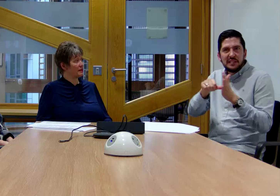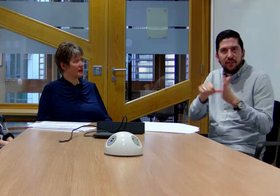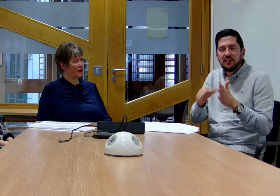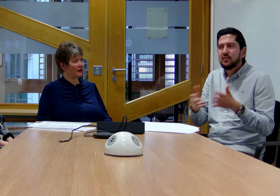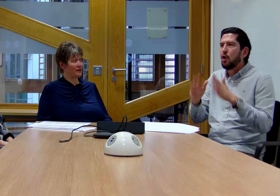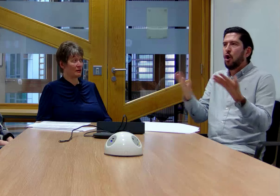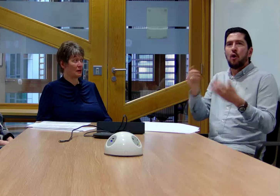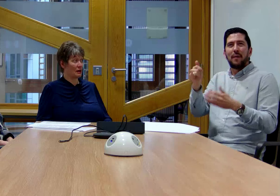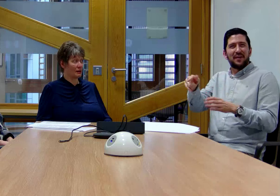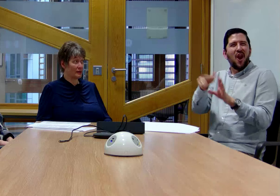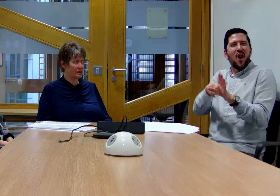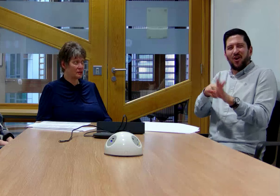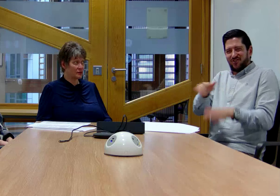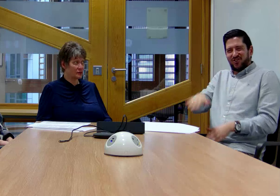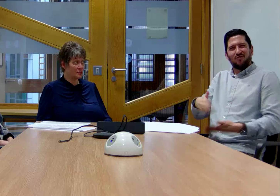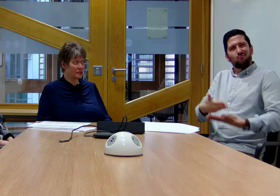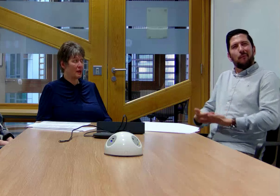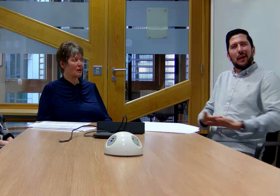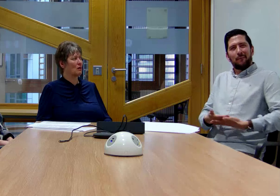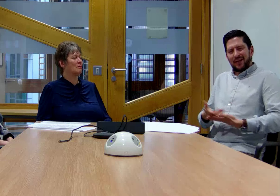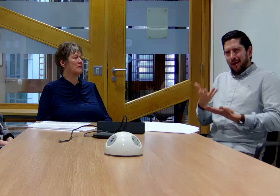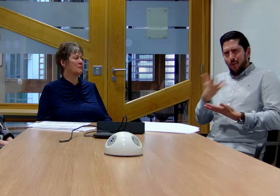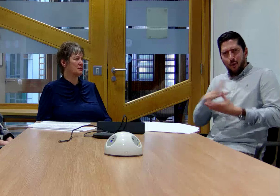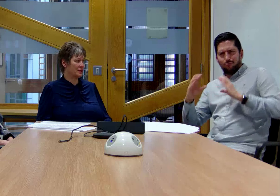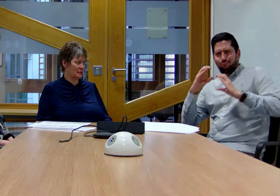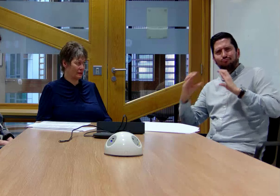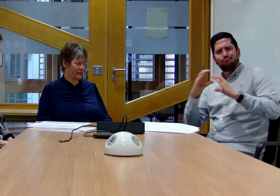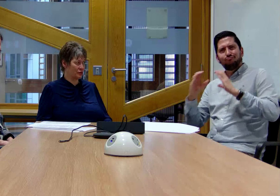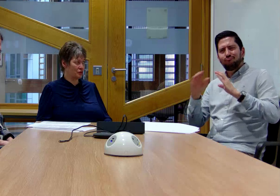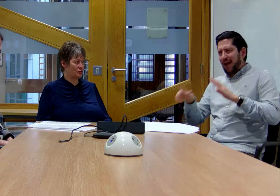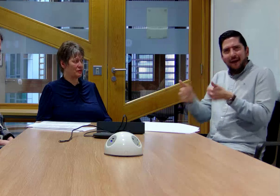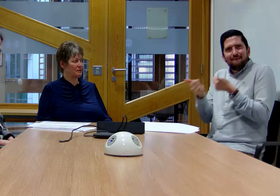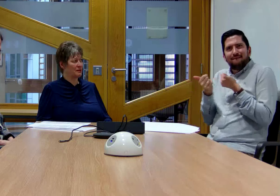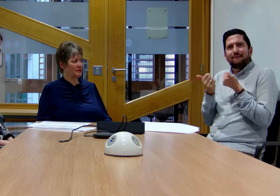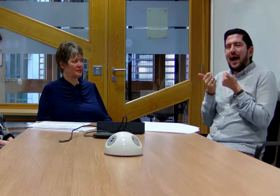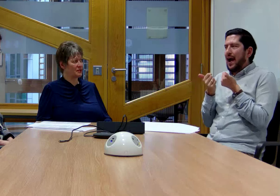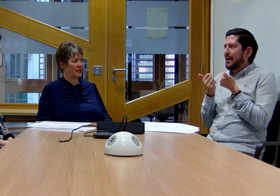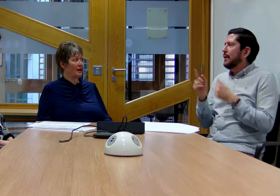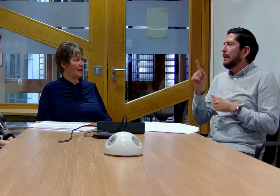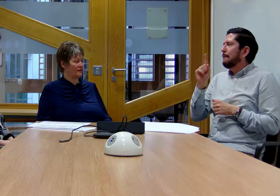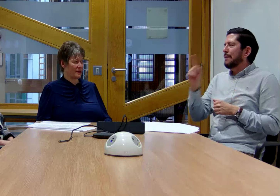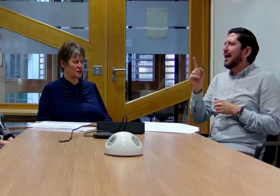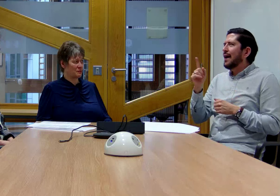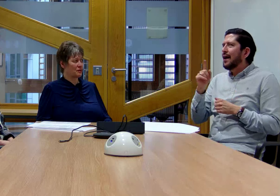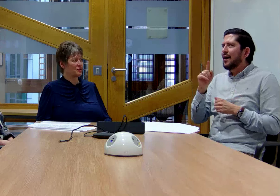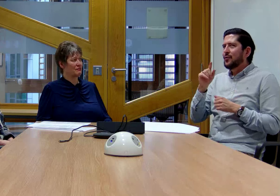So perhaps children or people who maybe have a learning difficulty, or maybe particularly